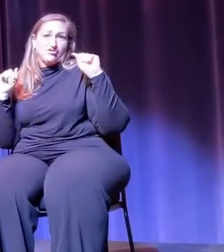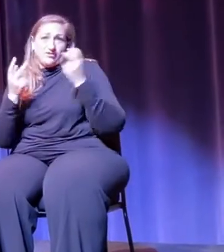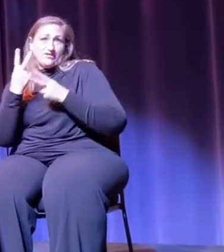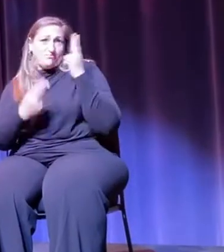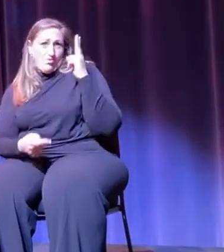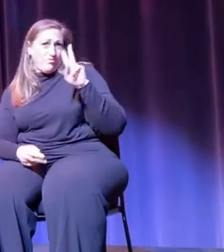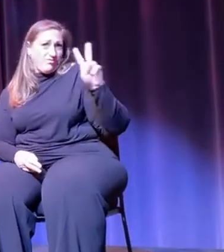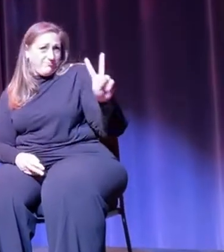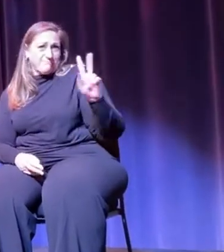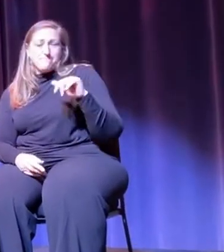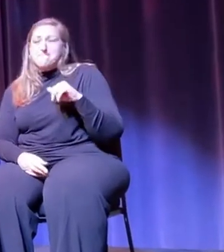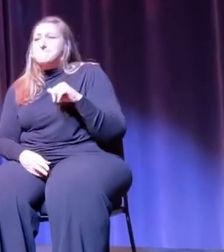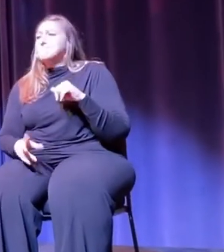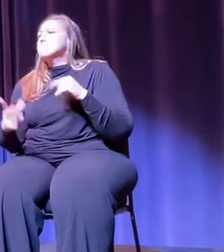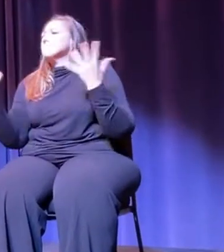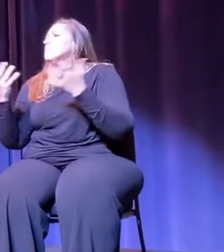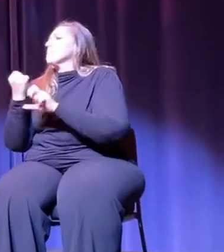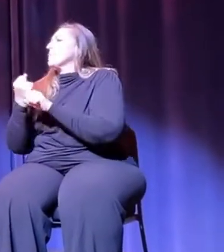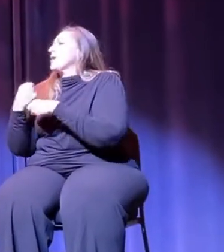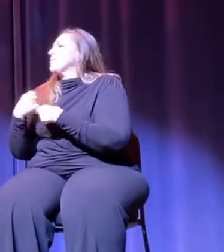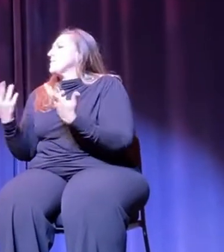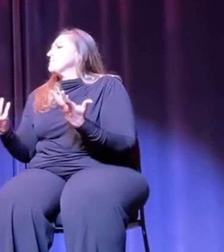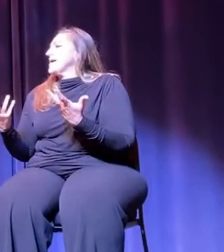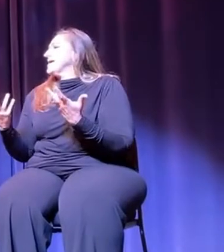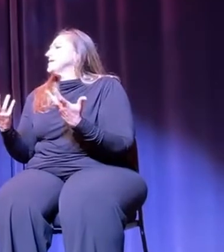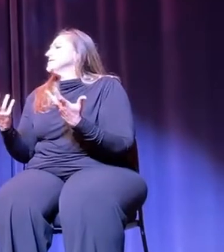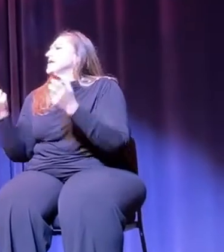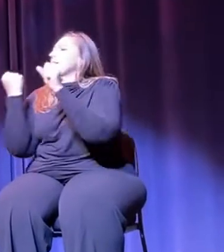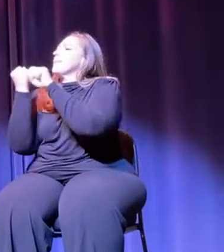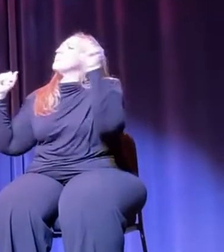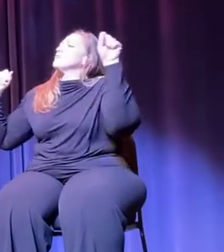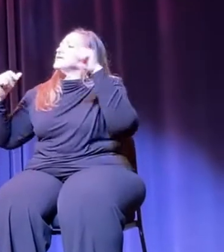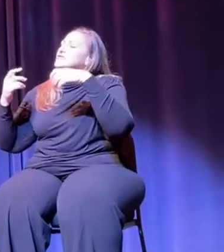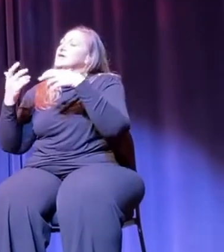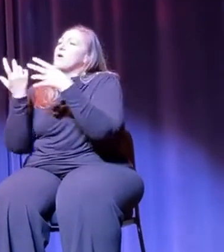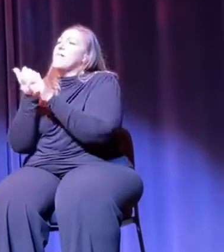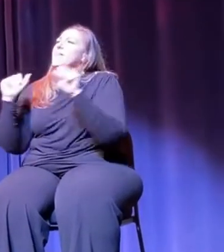and so I wanna know what makes liberatory or liberation poetry